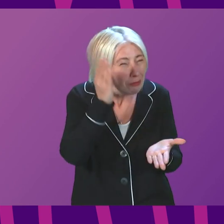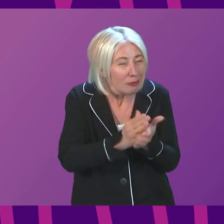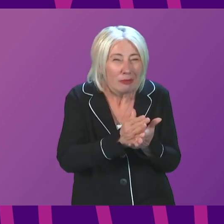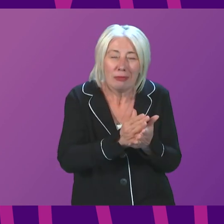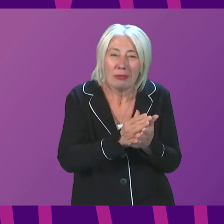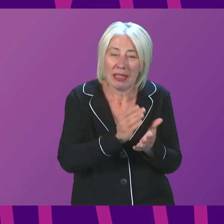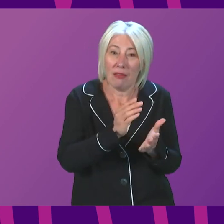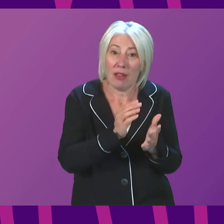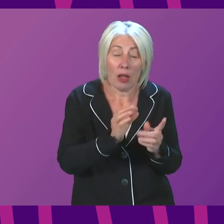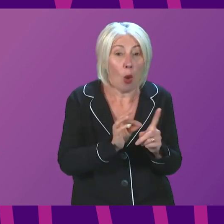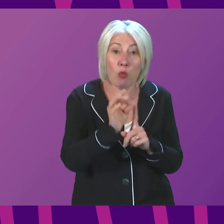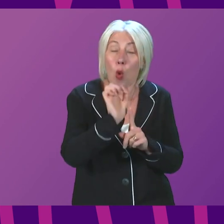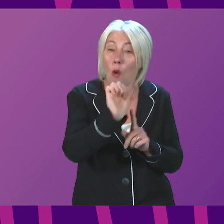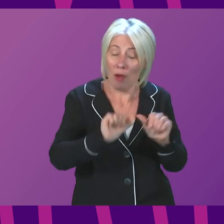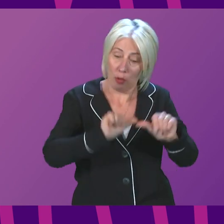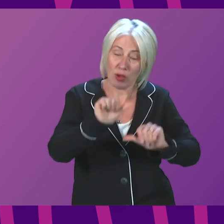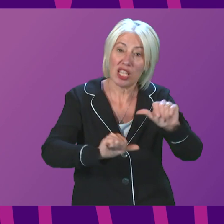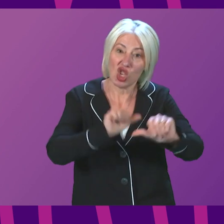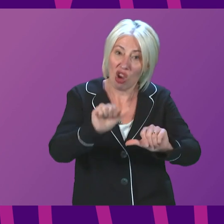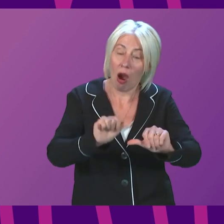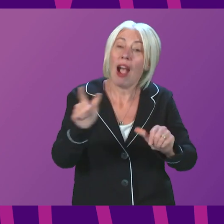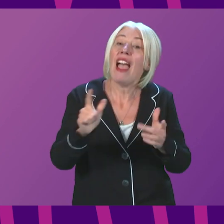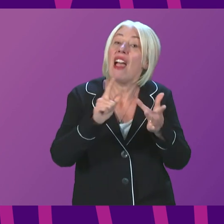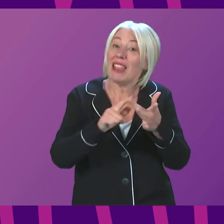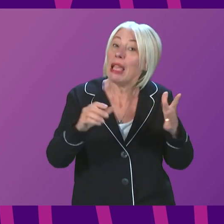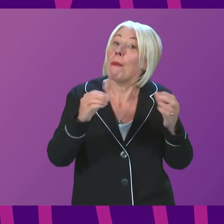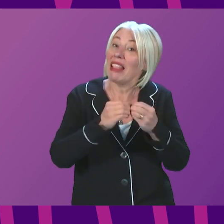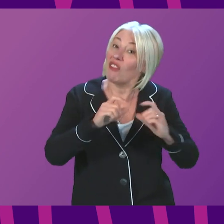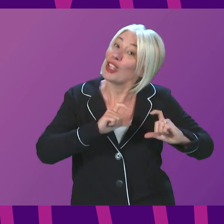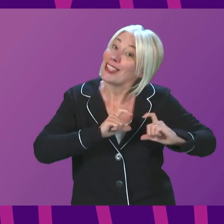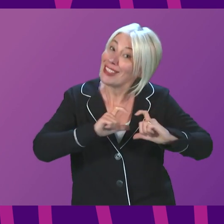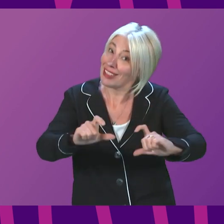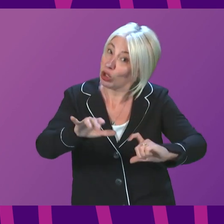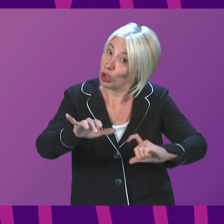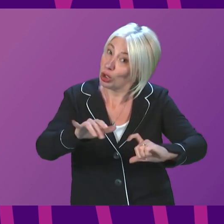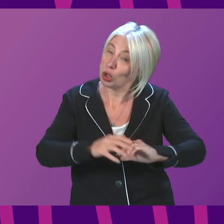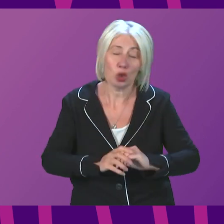to the procedure as long as Ian Blackford is still in post.